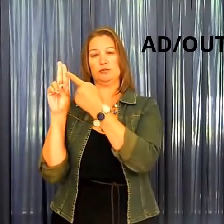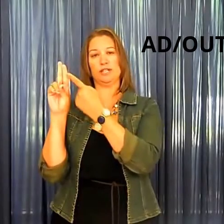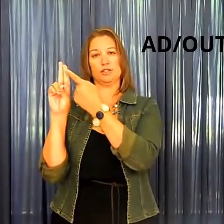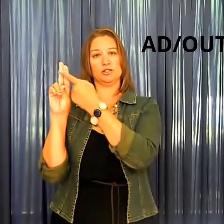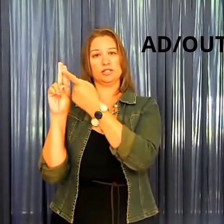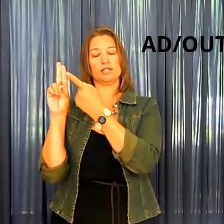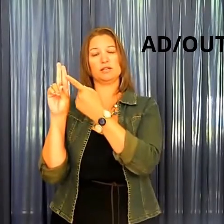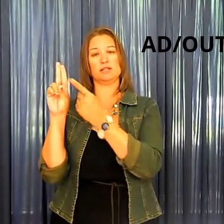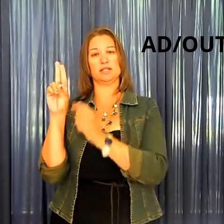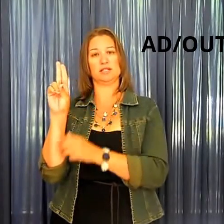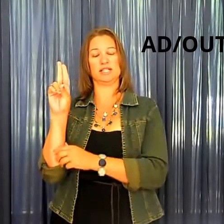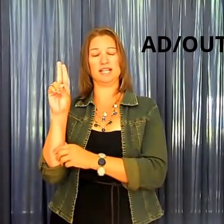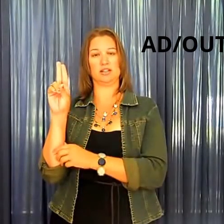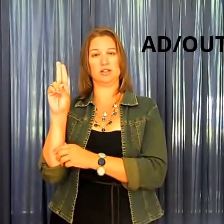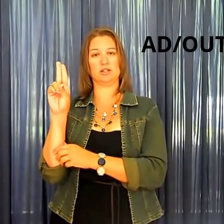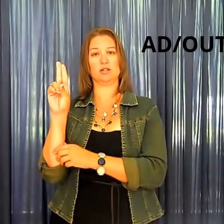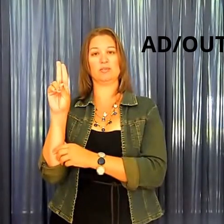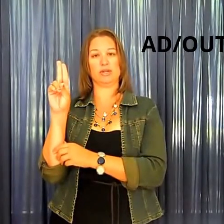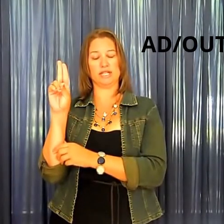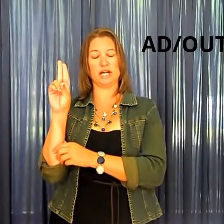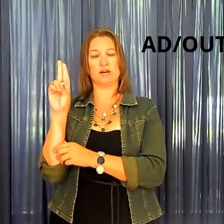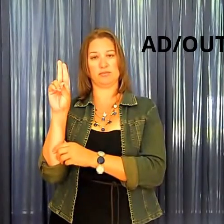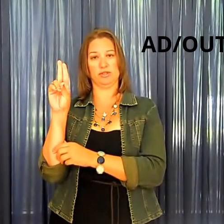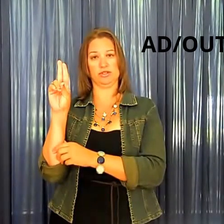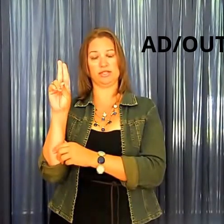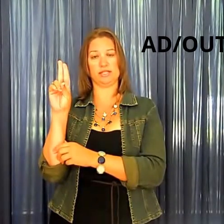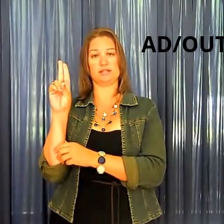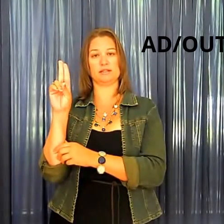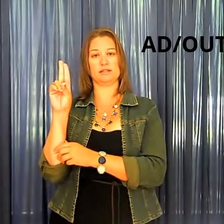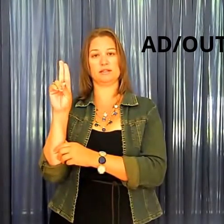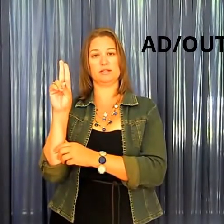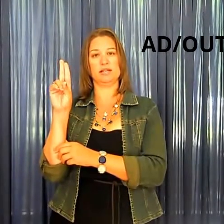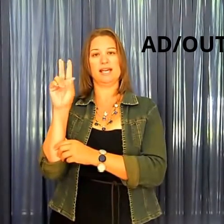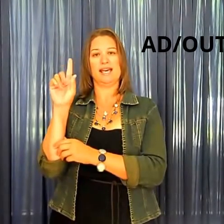fingers together, pointing upwards, and